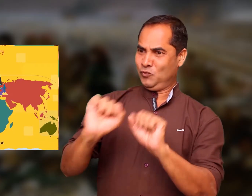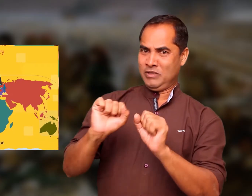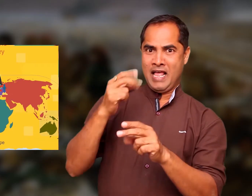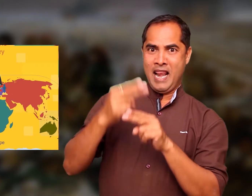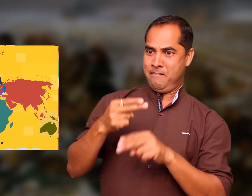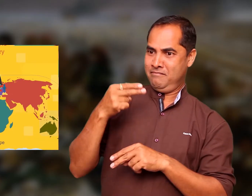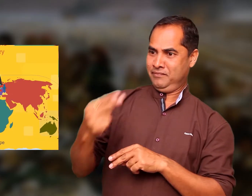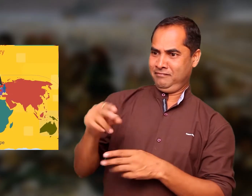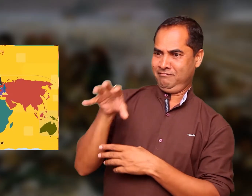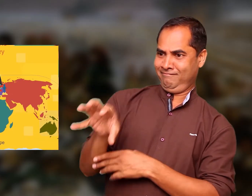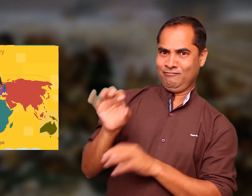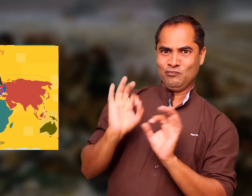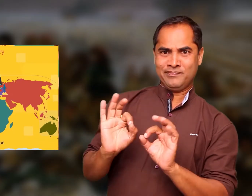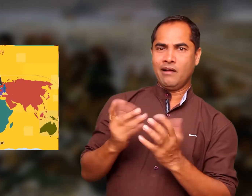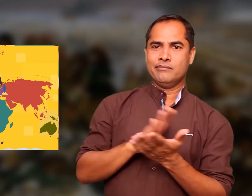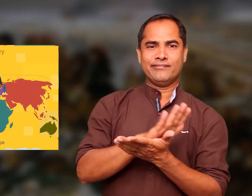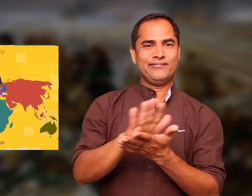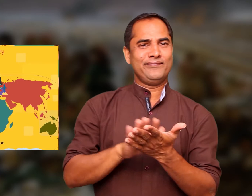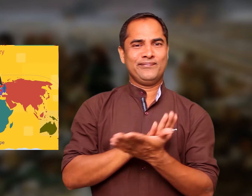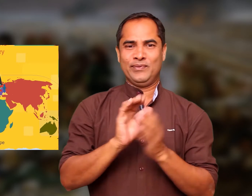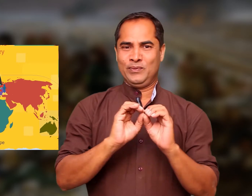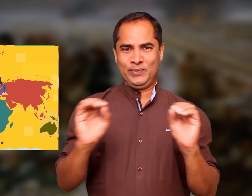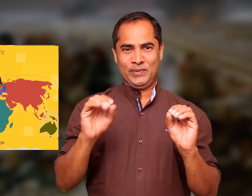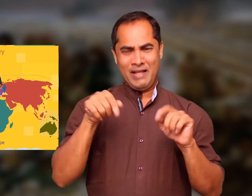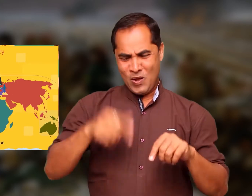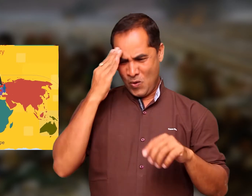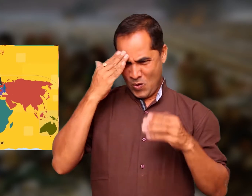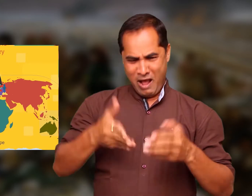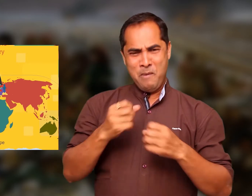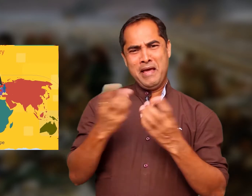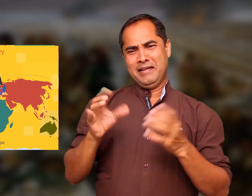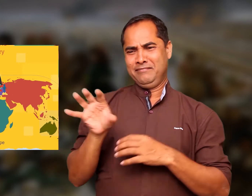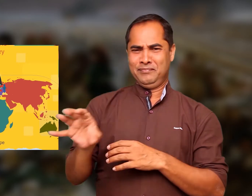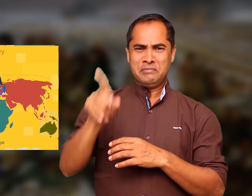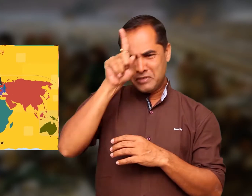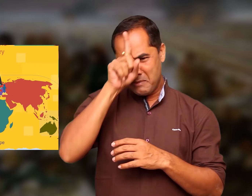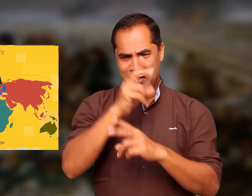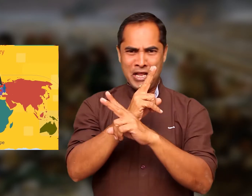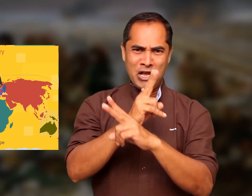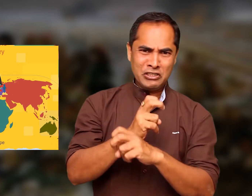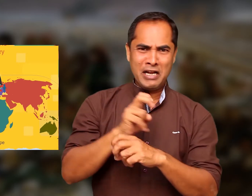nation-states existing in Europe like the way we have today Germany, Austria